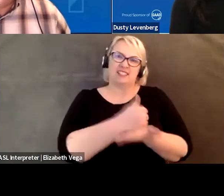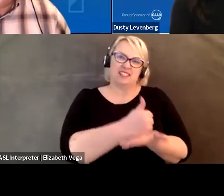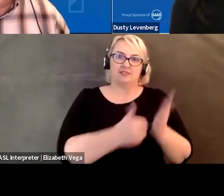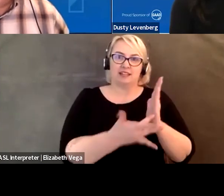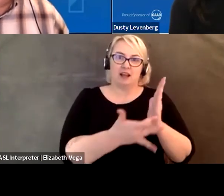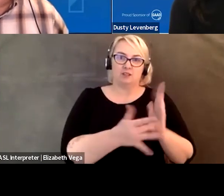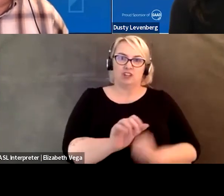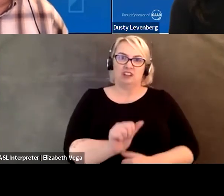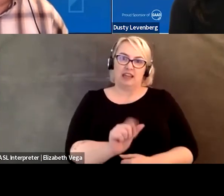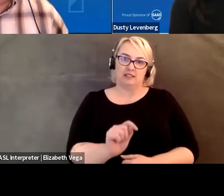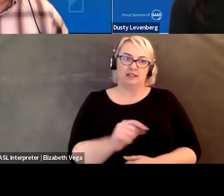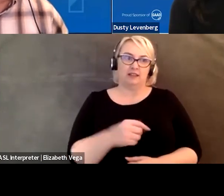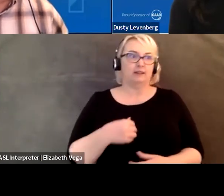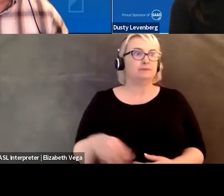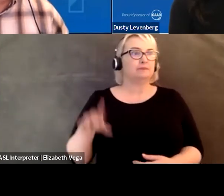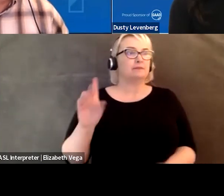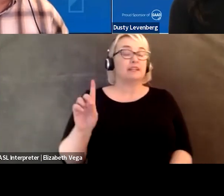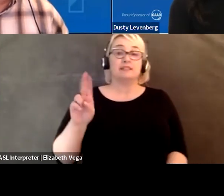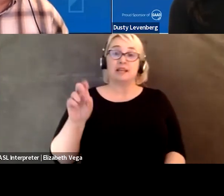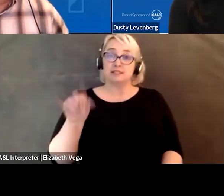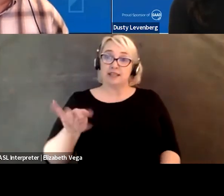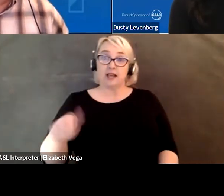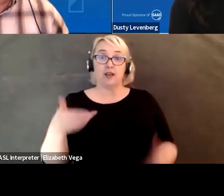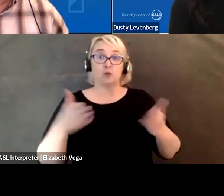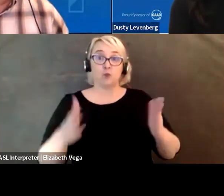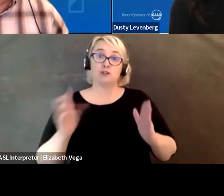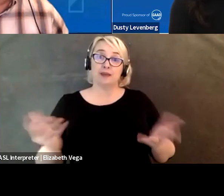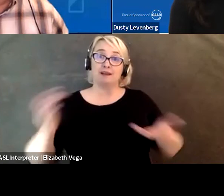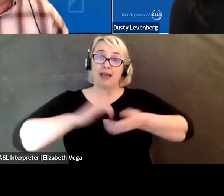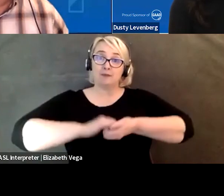To be collaborative, if there's a specific institution or group that wants to try